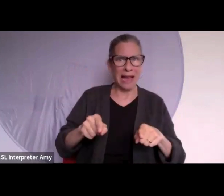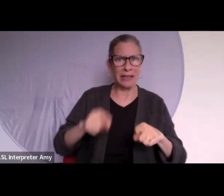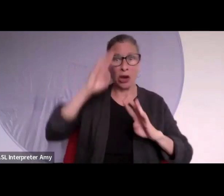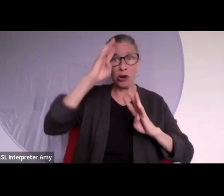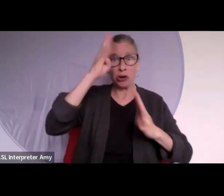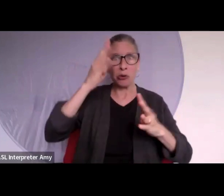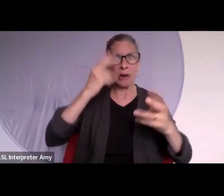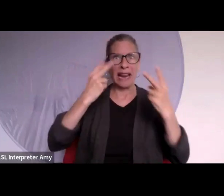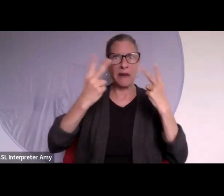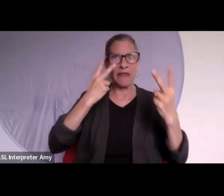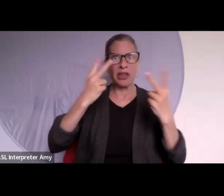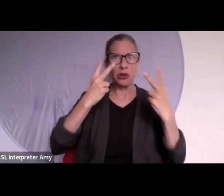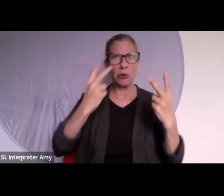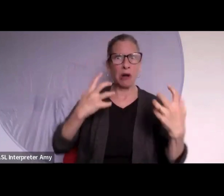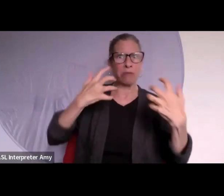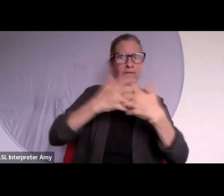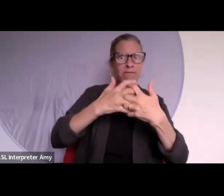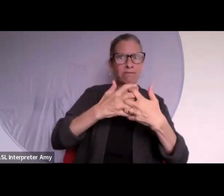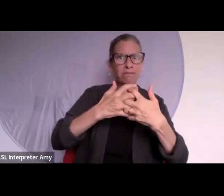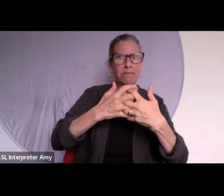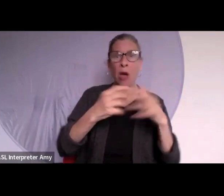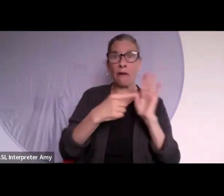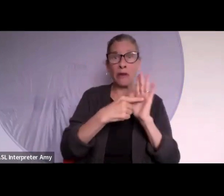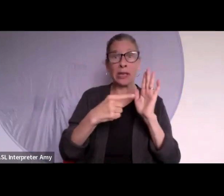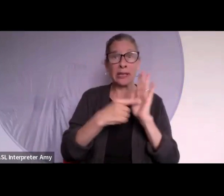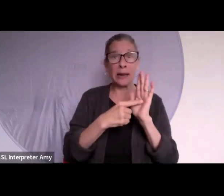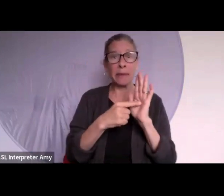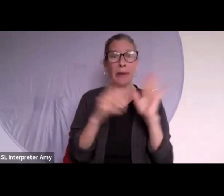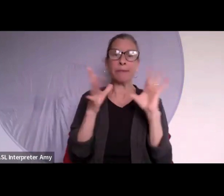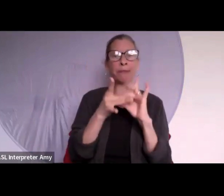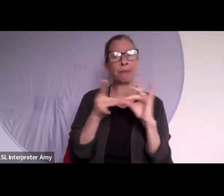video. So you could say I want to see a rabbit with cripple